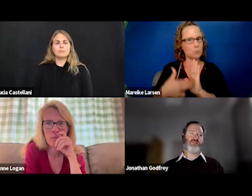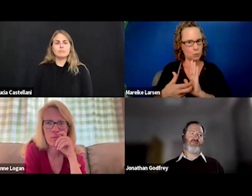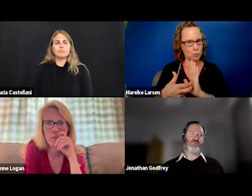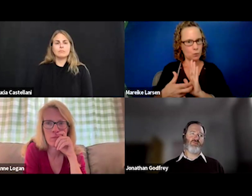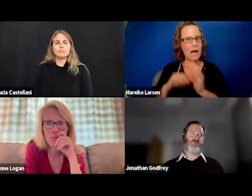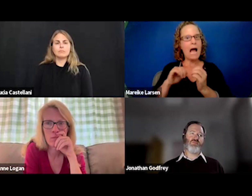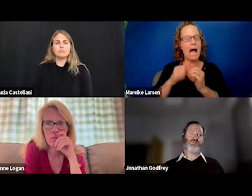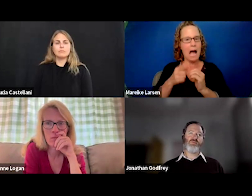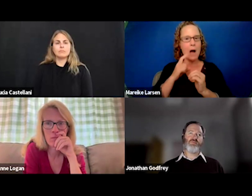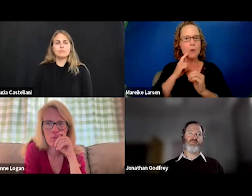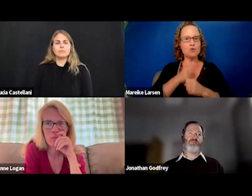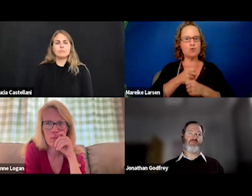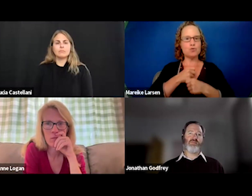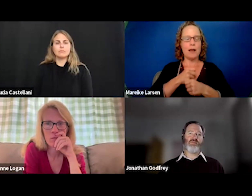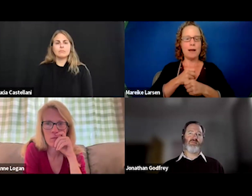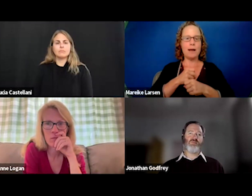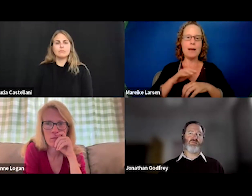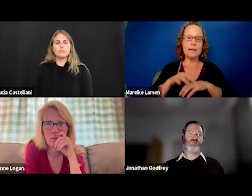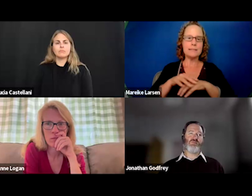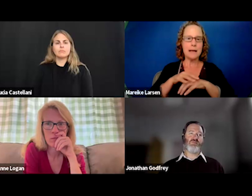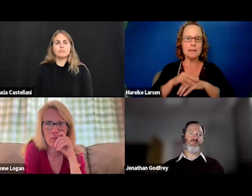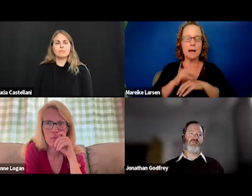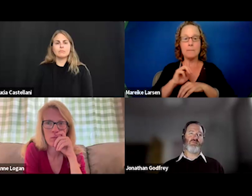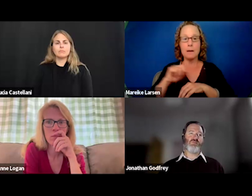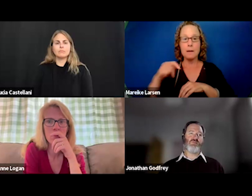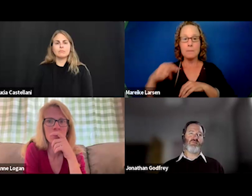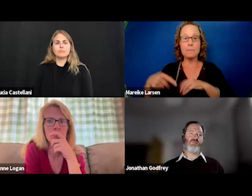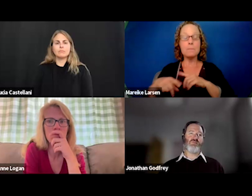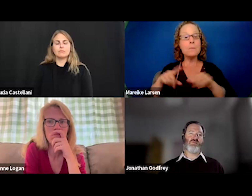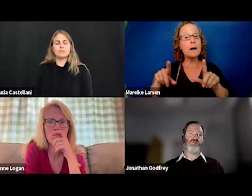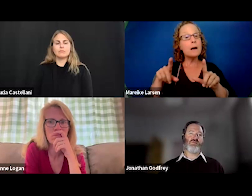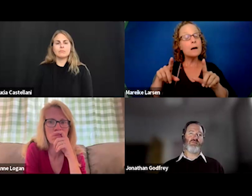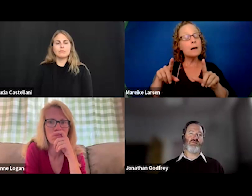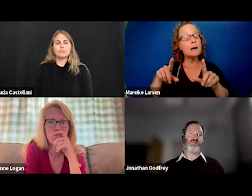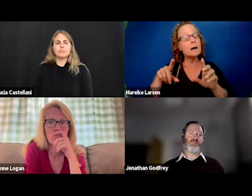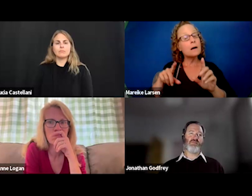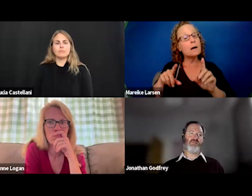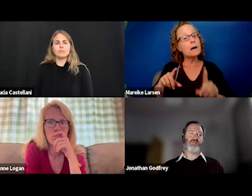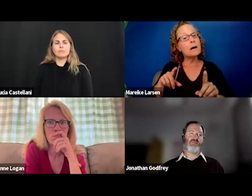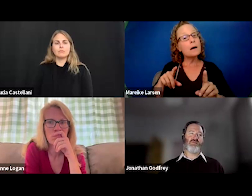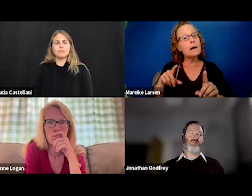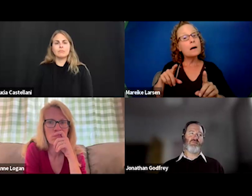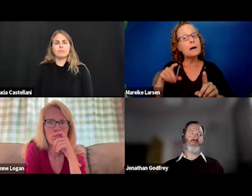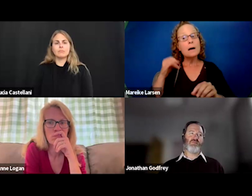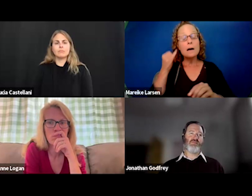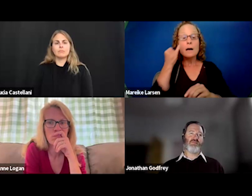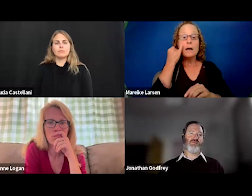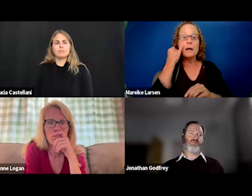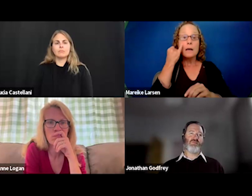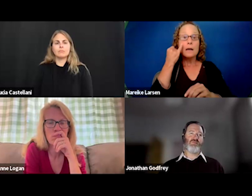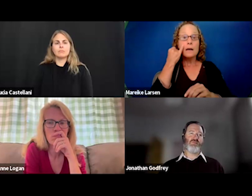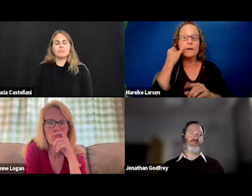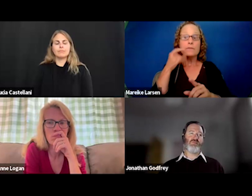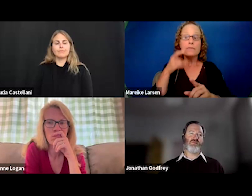But at the same time, if the workarounds or the alternative pathways that you're talking about